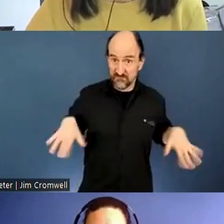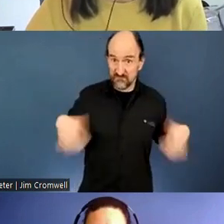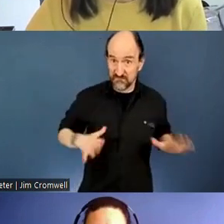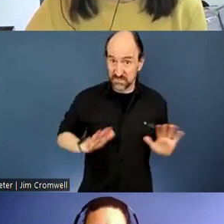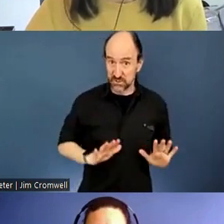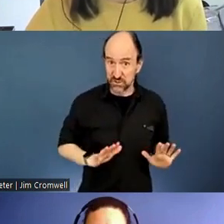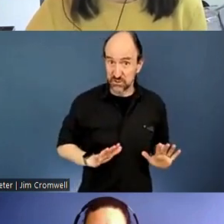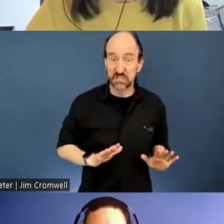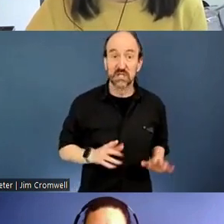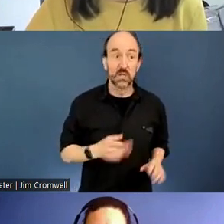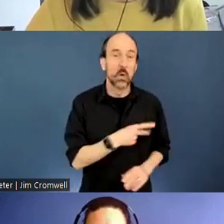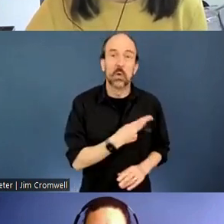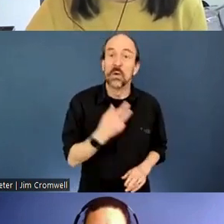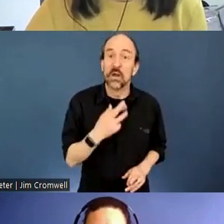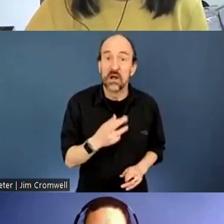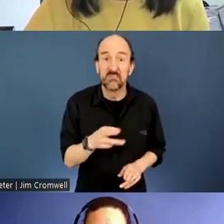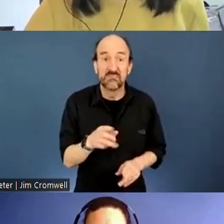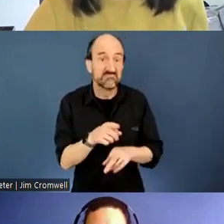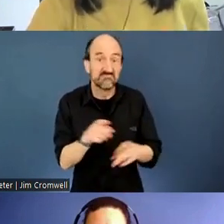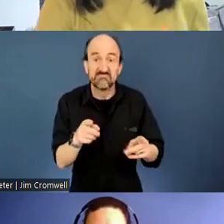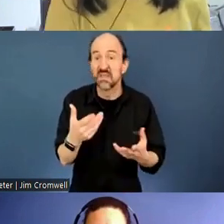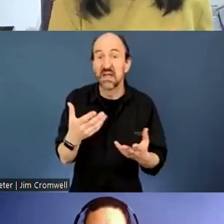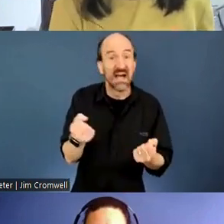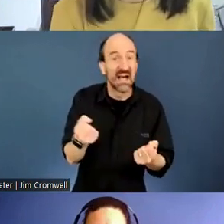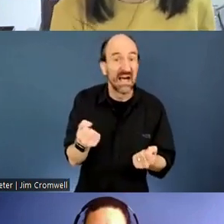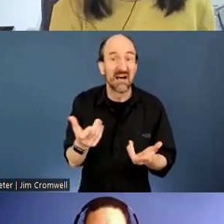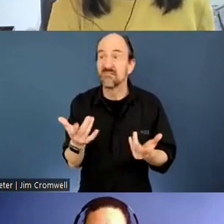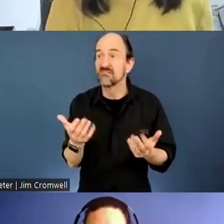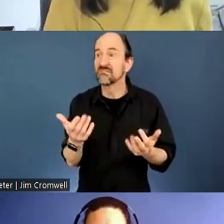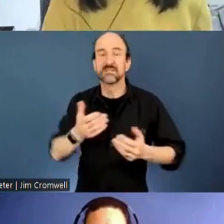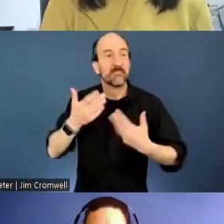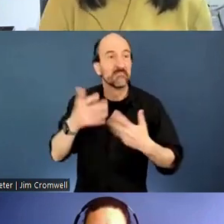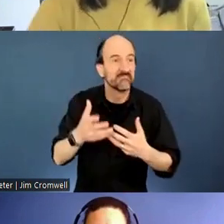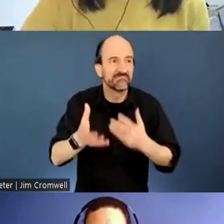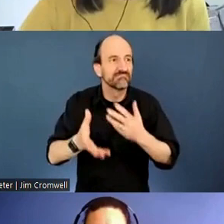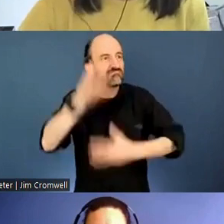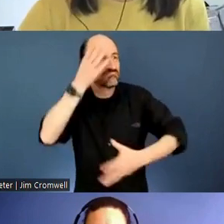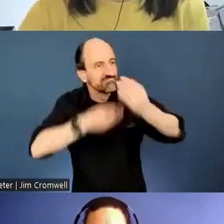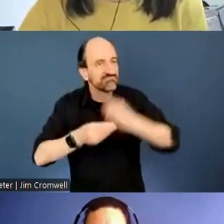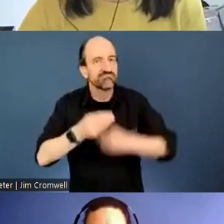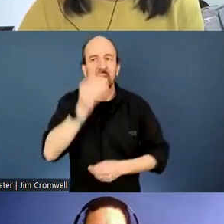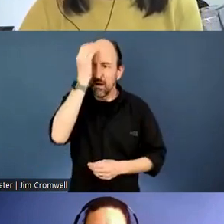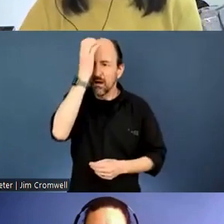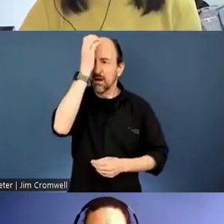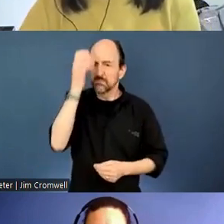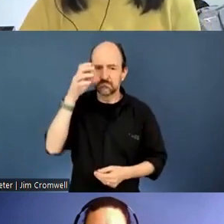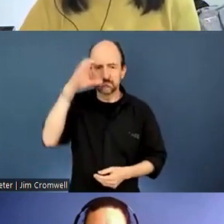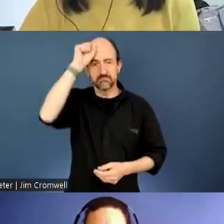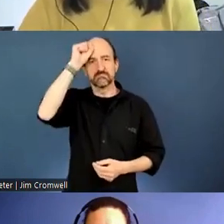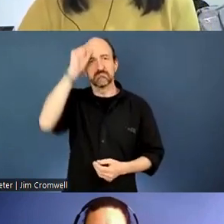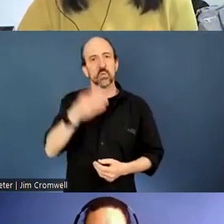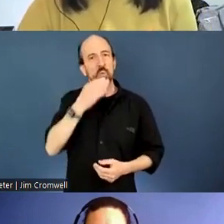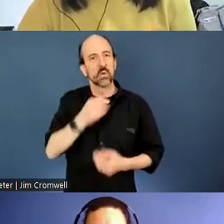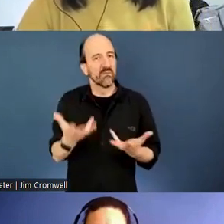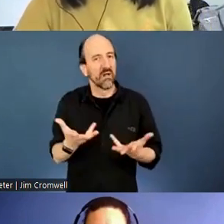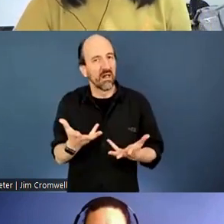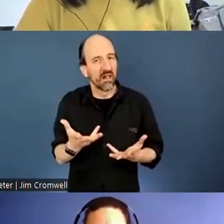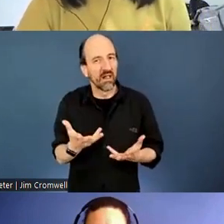are some things you could have taken and can take from what we've shared and that there is some alignment between the work